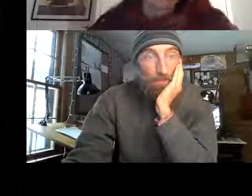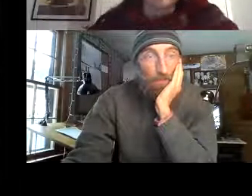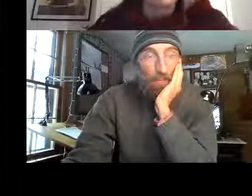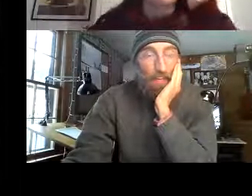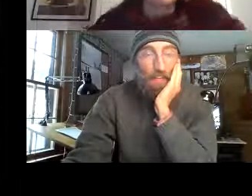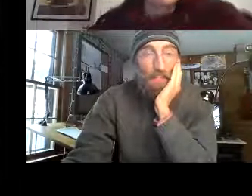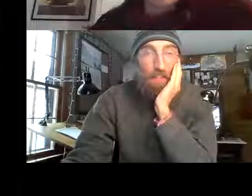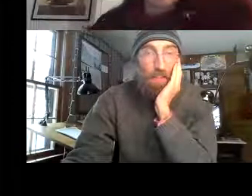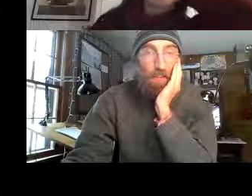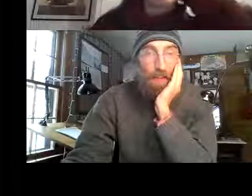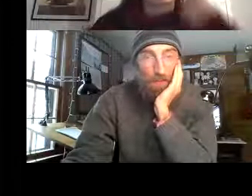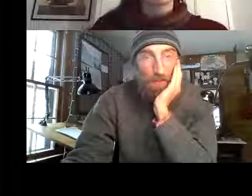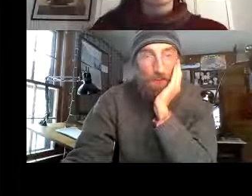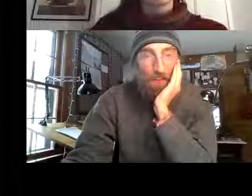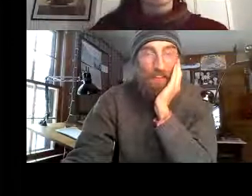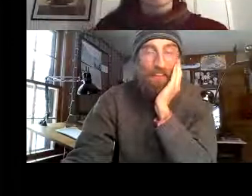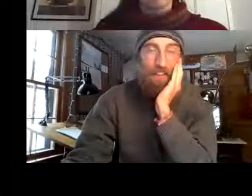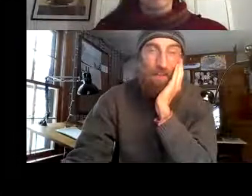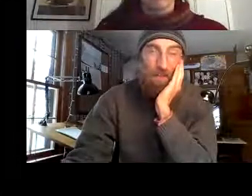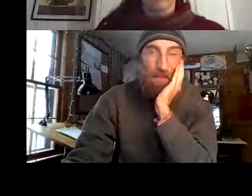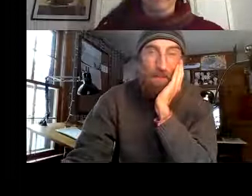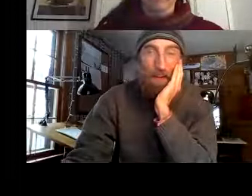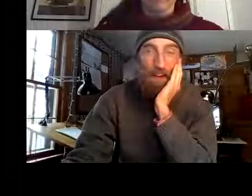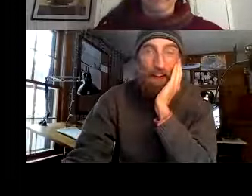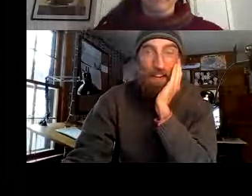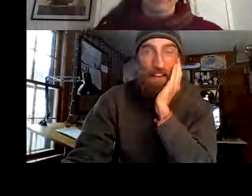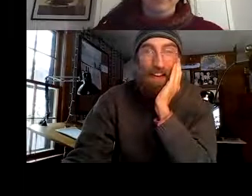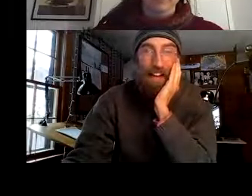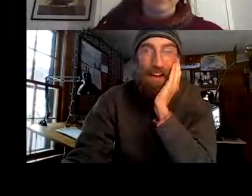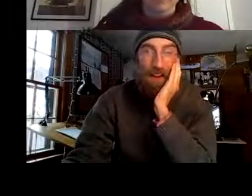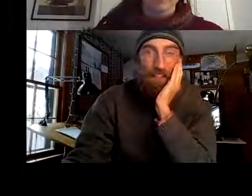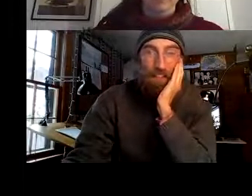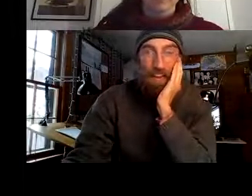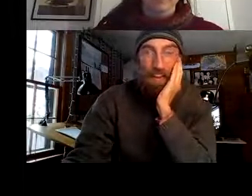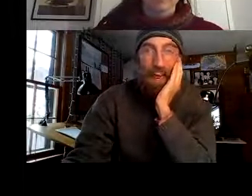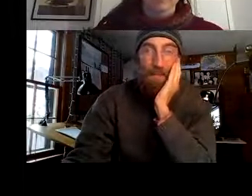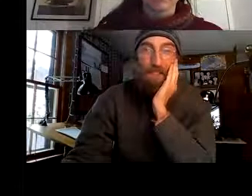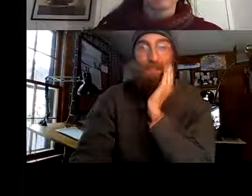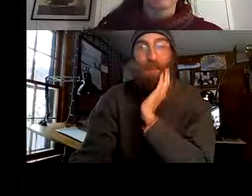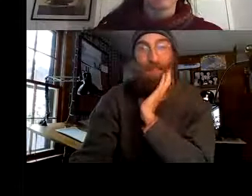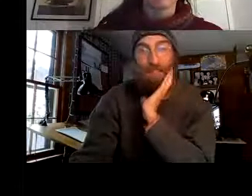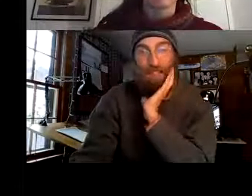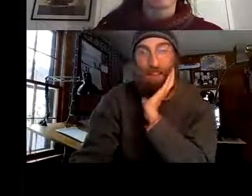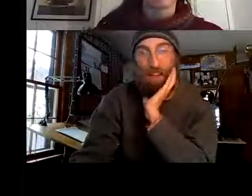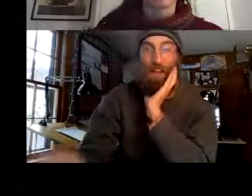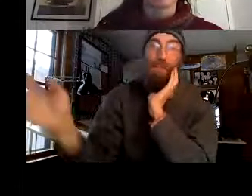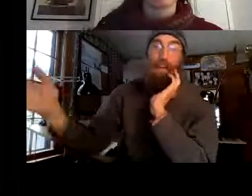Um, and I could tell their stories, and have him sort of in the background. And that's how I fill in the gaps in Freeman Colby's story,